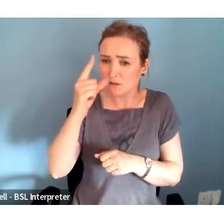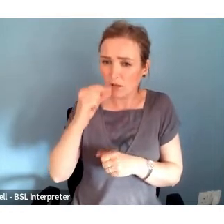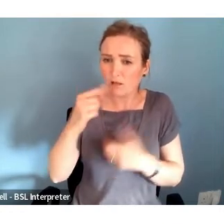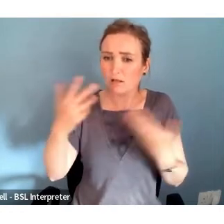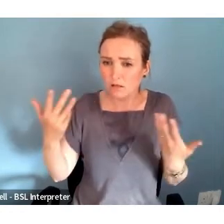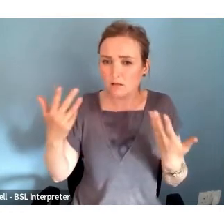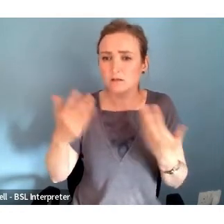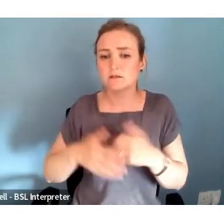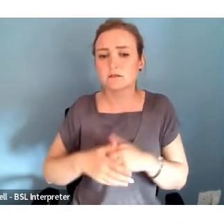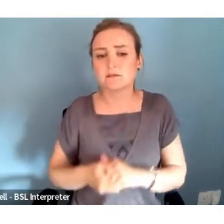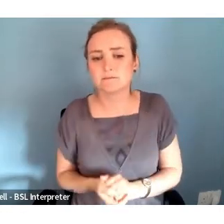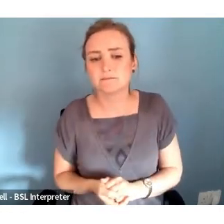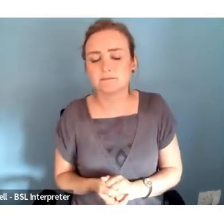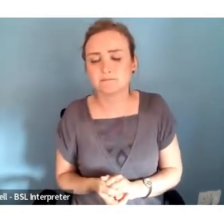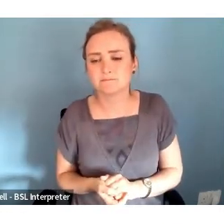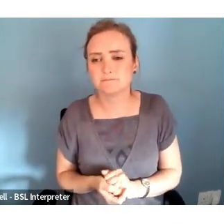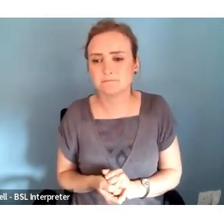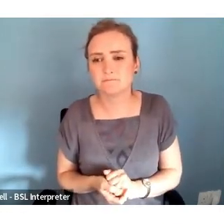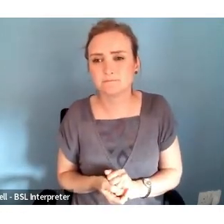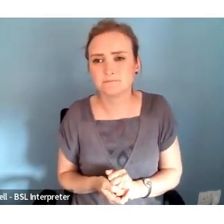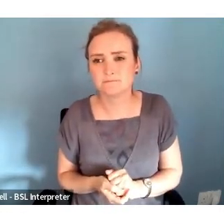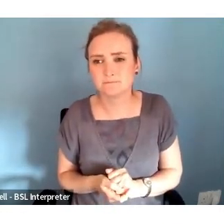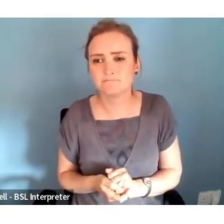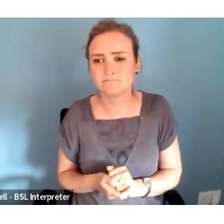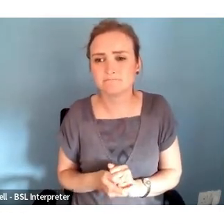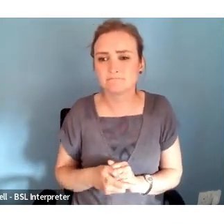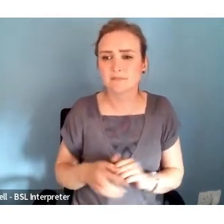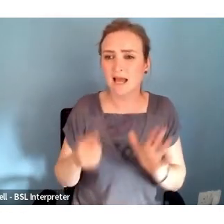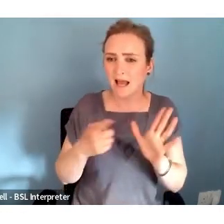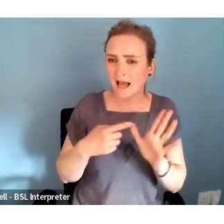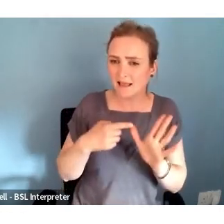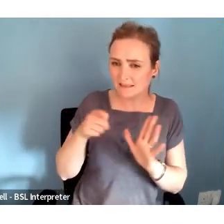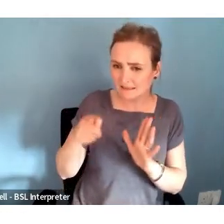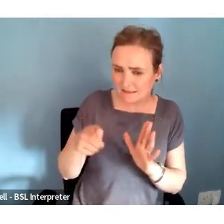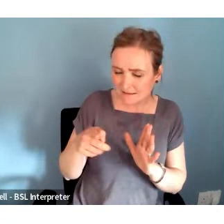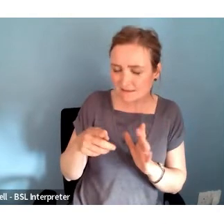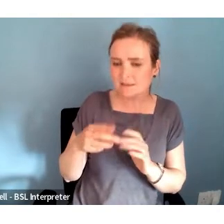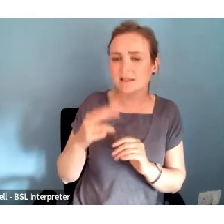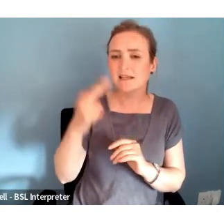I wondered at the Arts Council how do